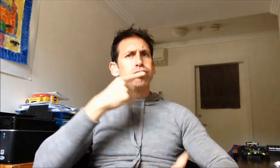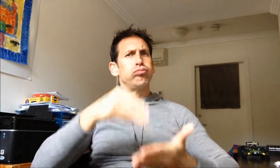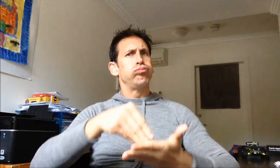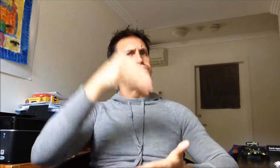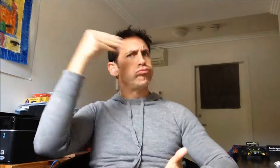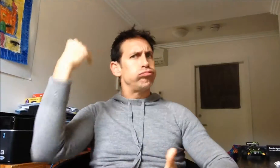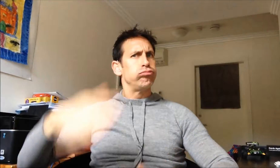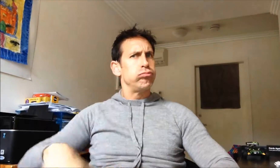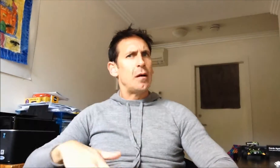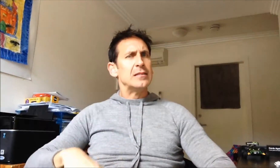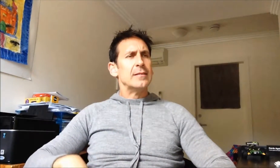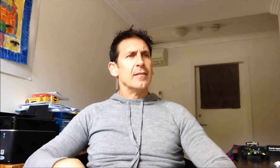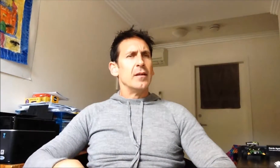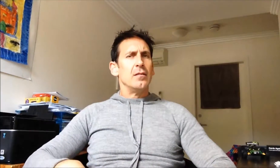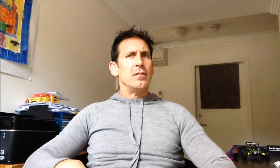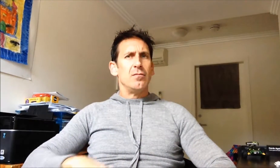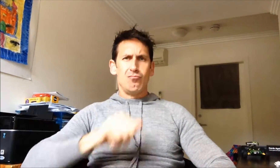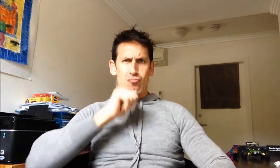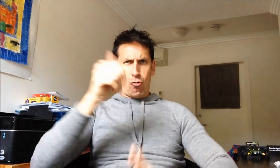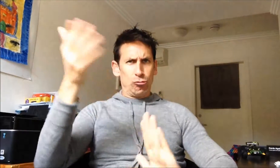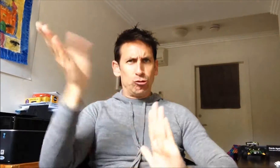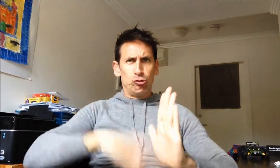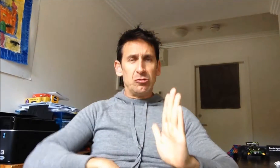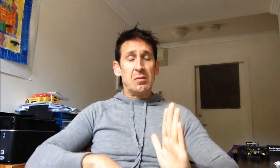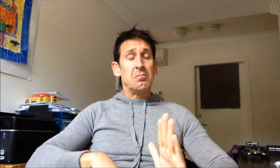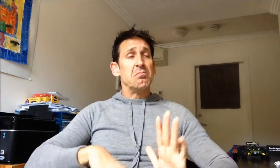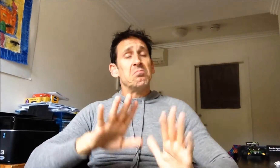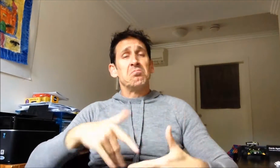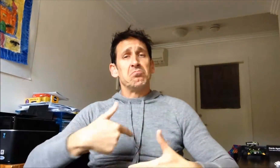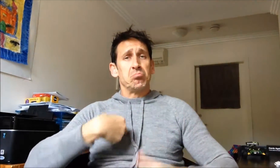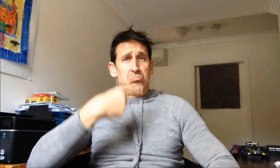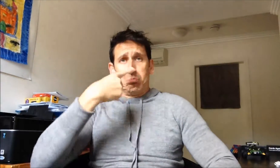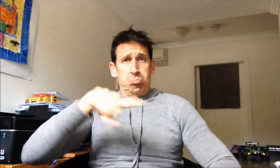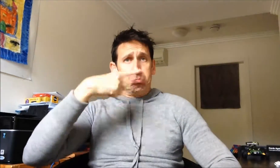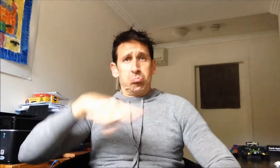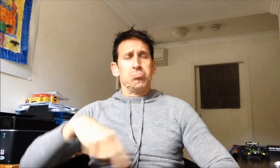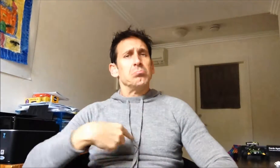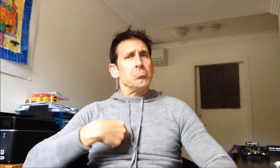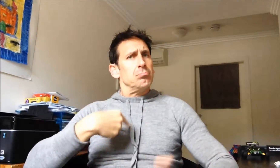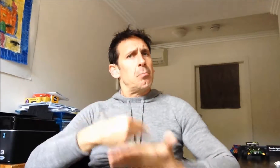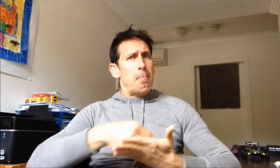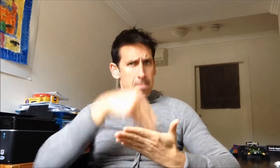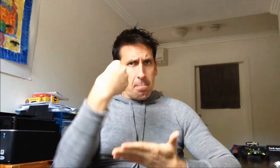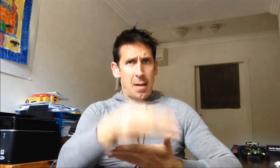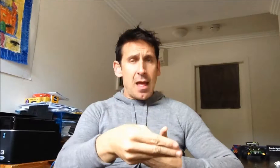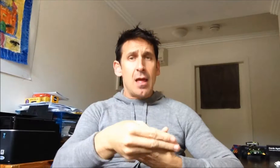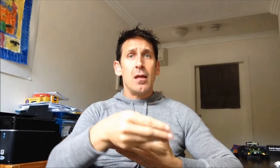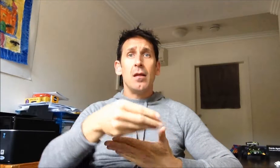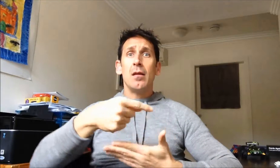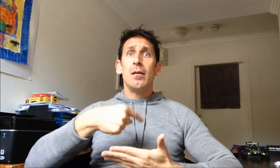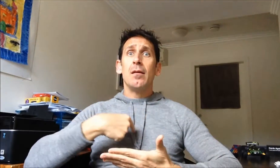They were expensive, not cheap at all, but I did not mind buying them.